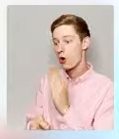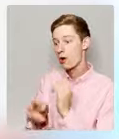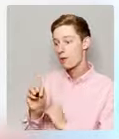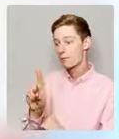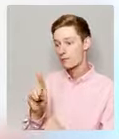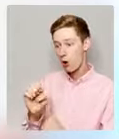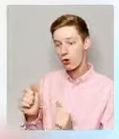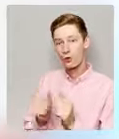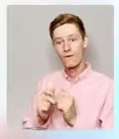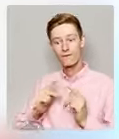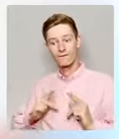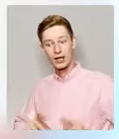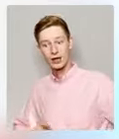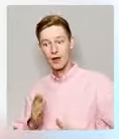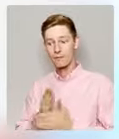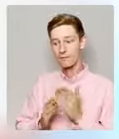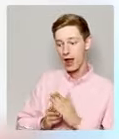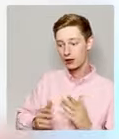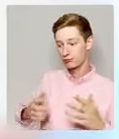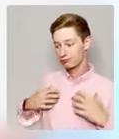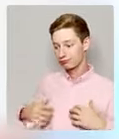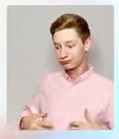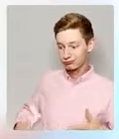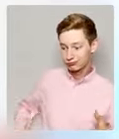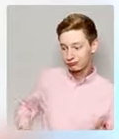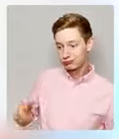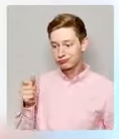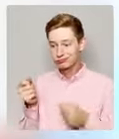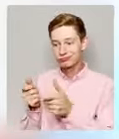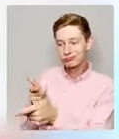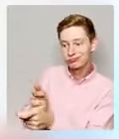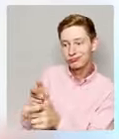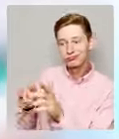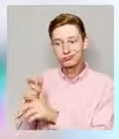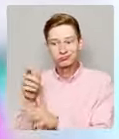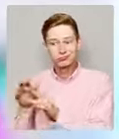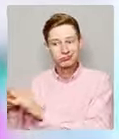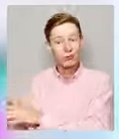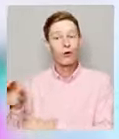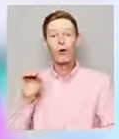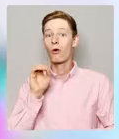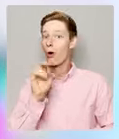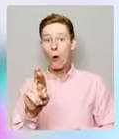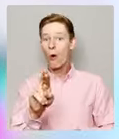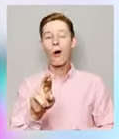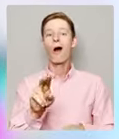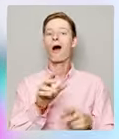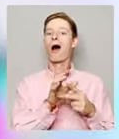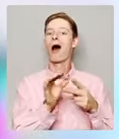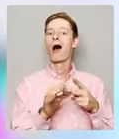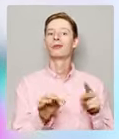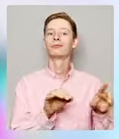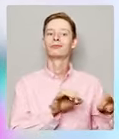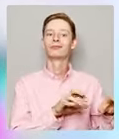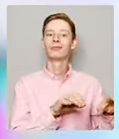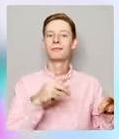with manual reloading and inventory management while also providing a button based mode following PC or console approaches, allowing people to choose what they're comfortable with